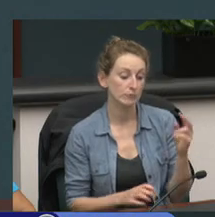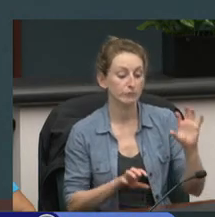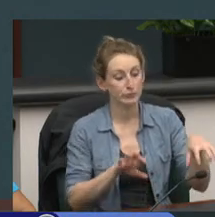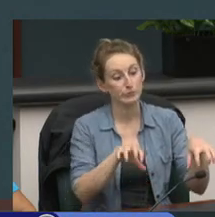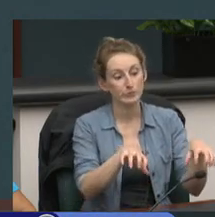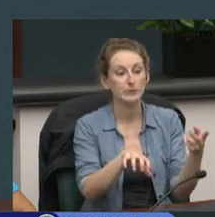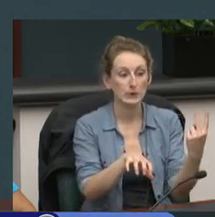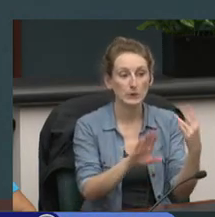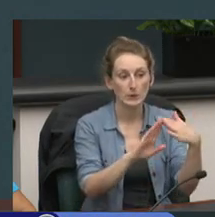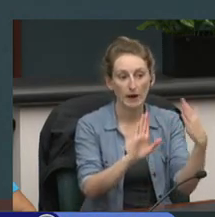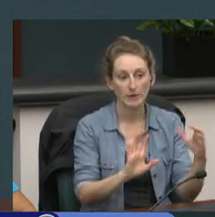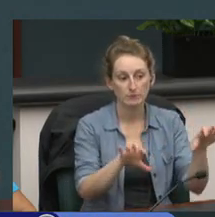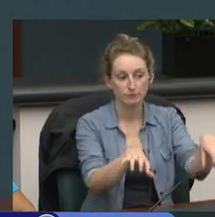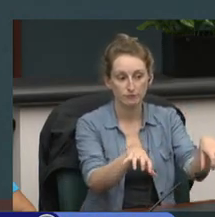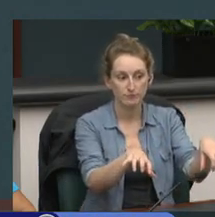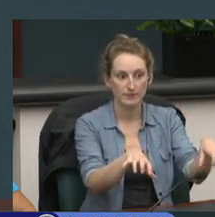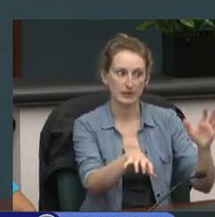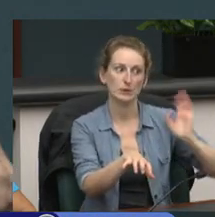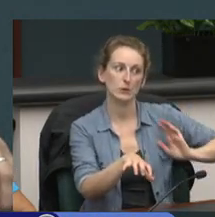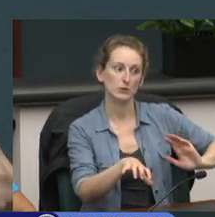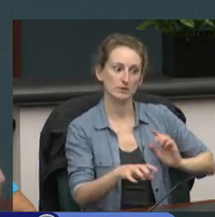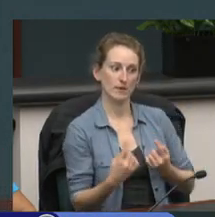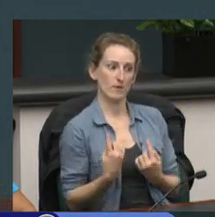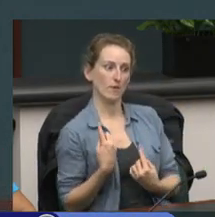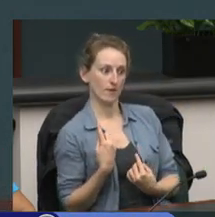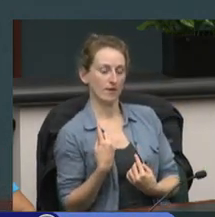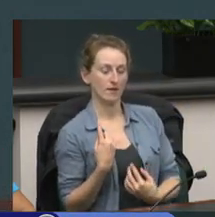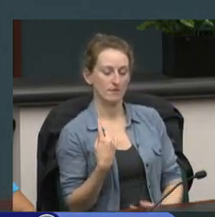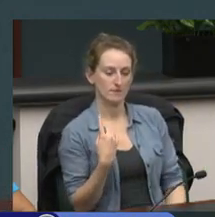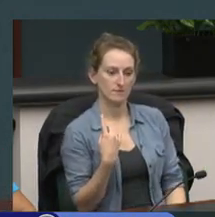what used to be a single property and that's something that's dot was done a